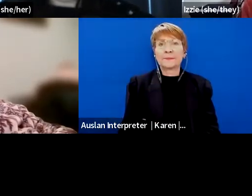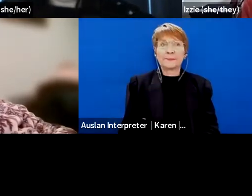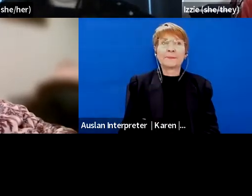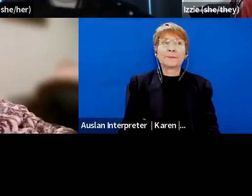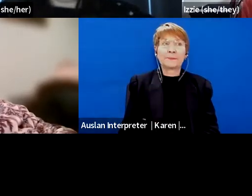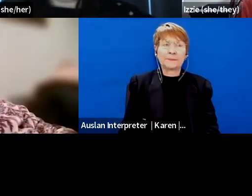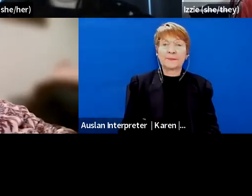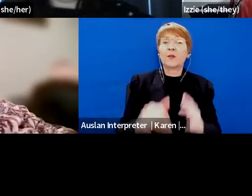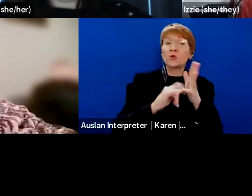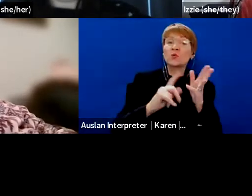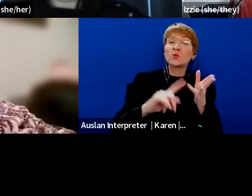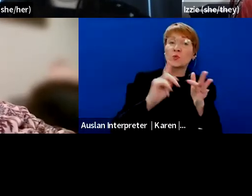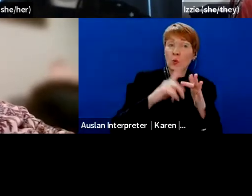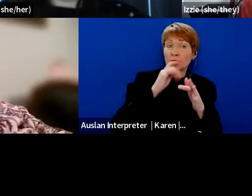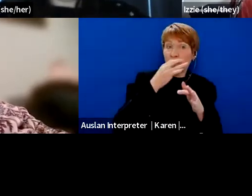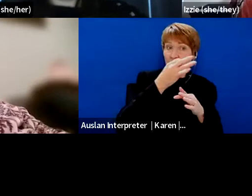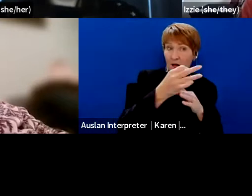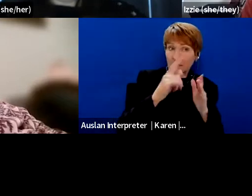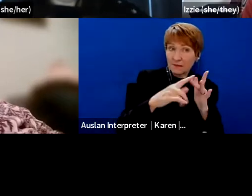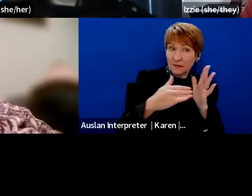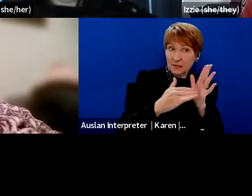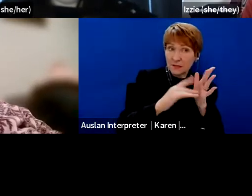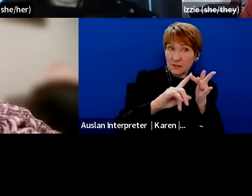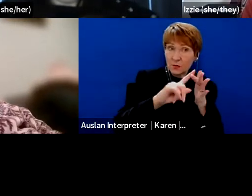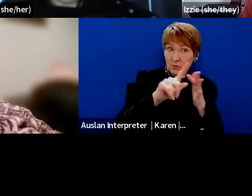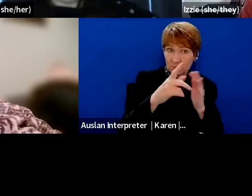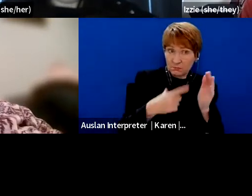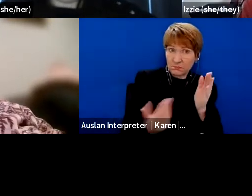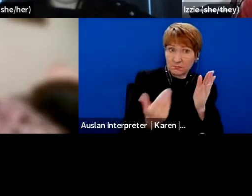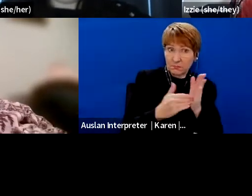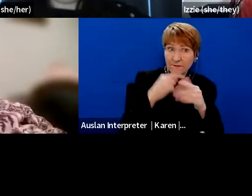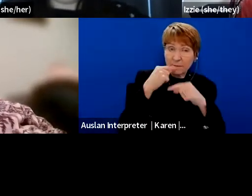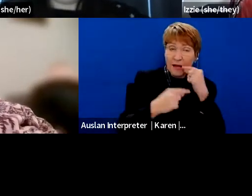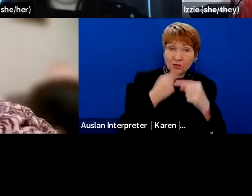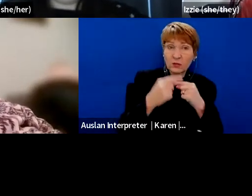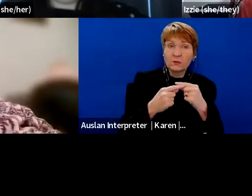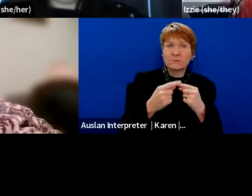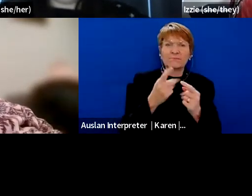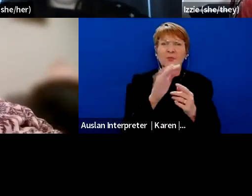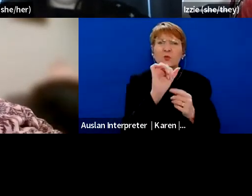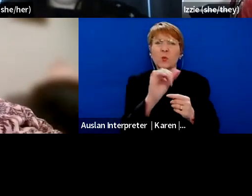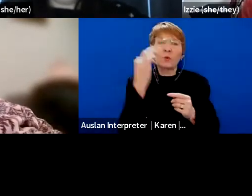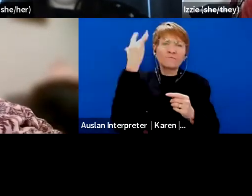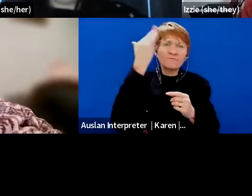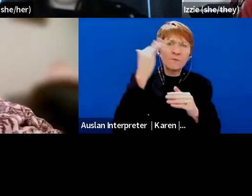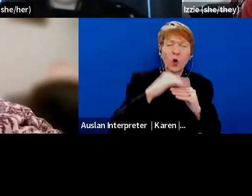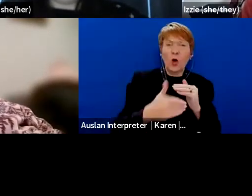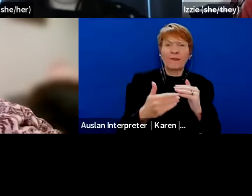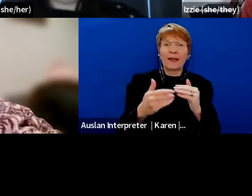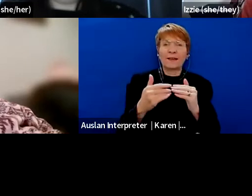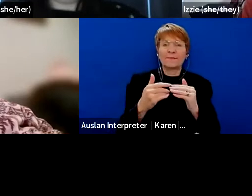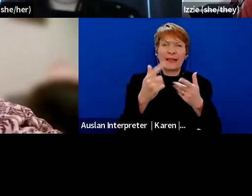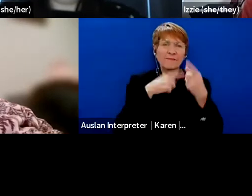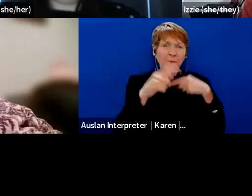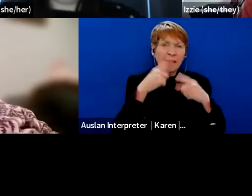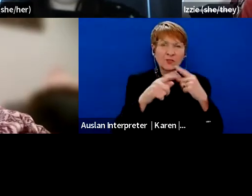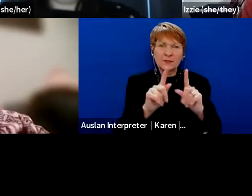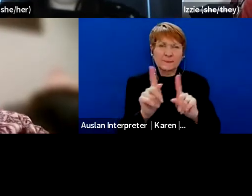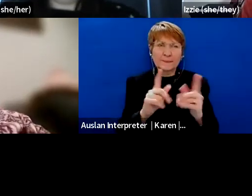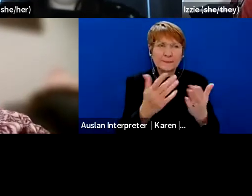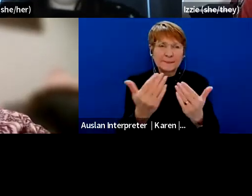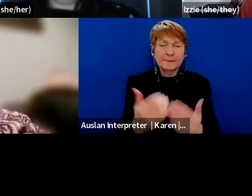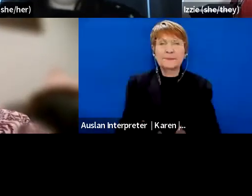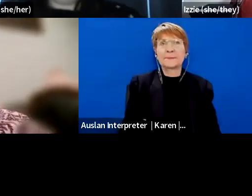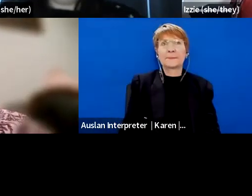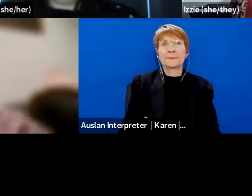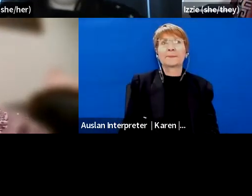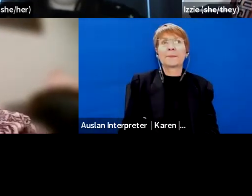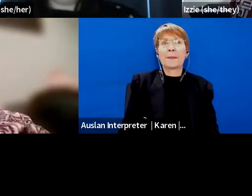thank you and easy answer over to you so the space of information, how do you reflect on on information in your life.